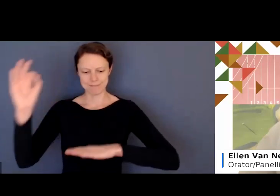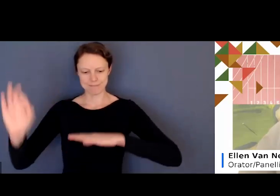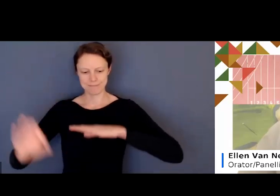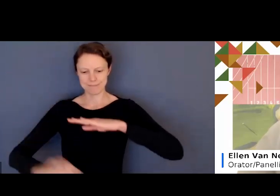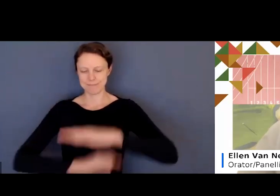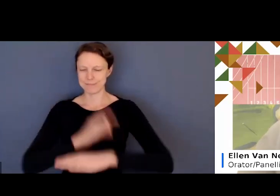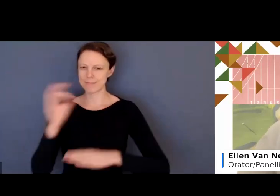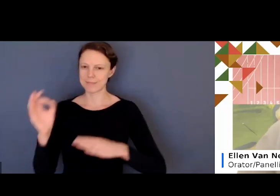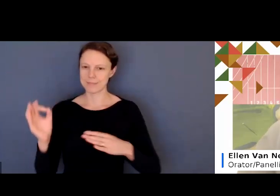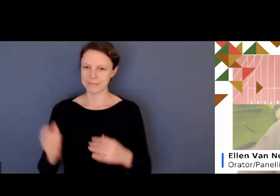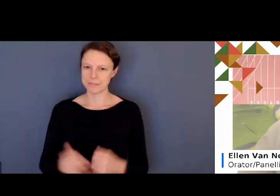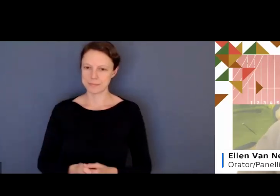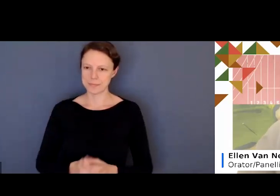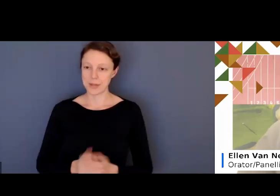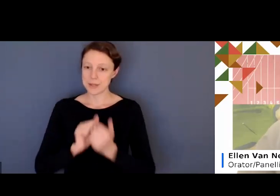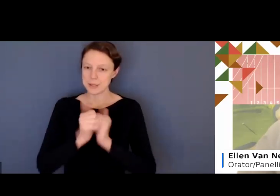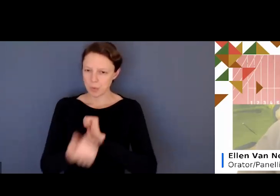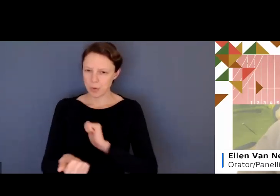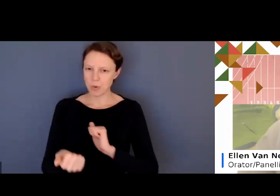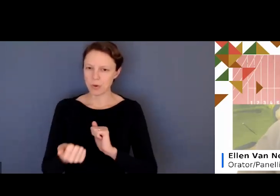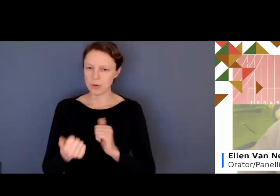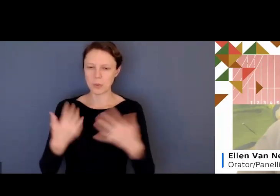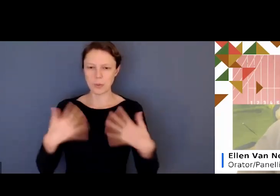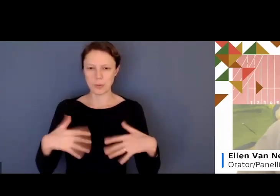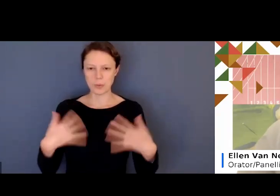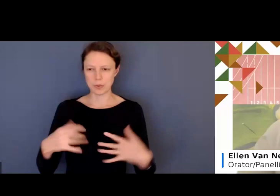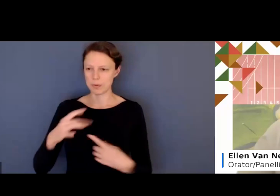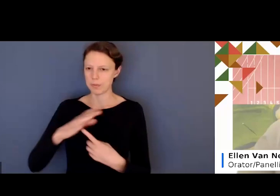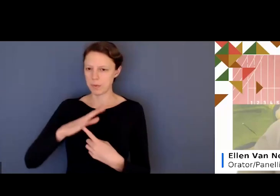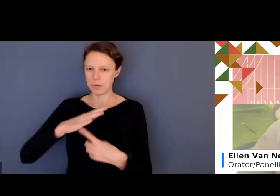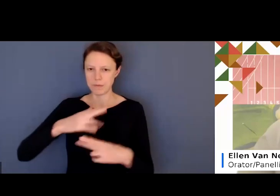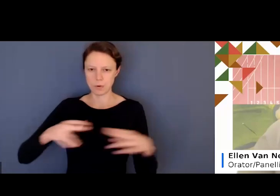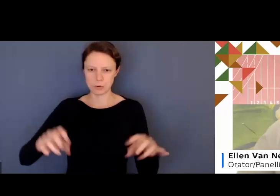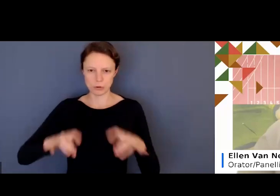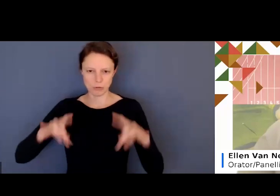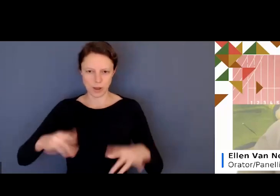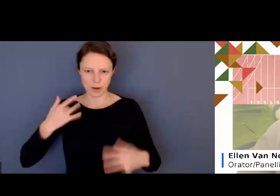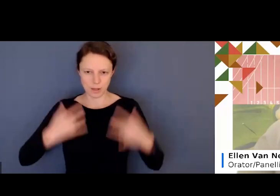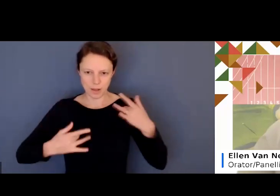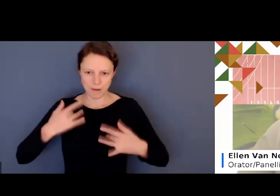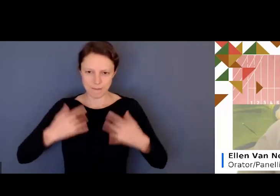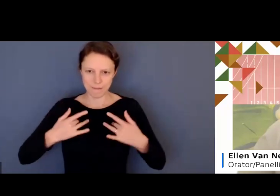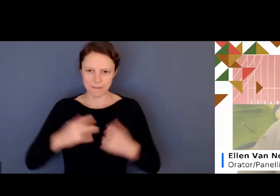in Australian lives. At its best, it's deeply euphoric,